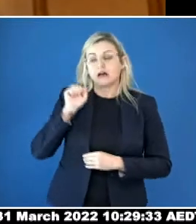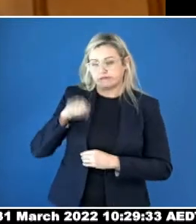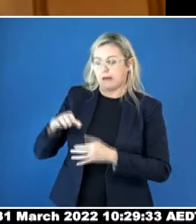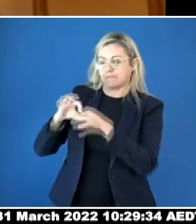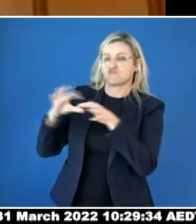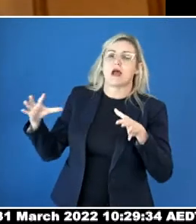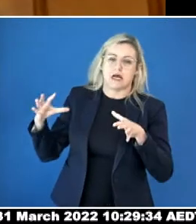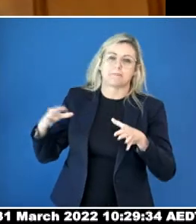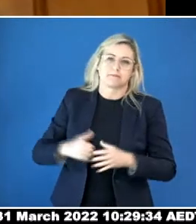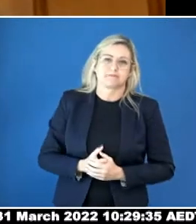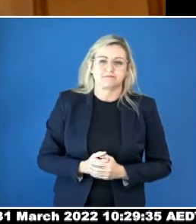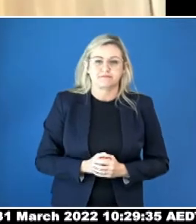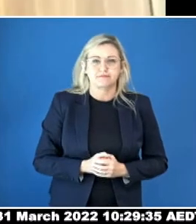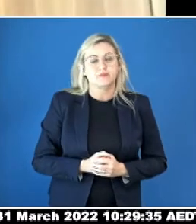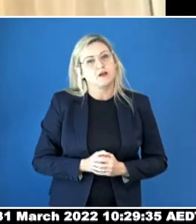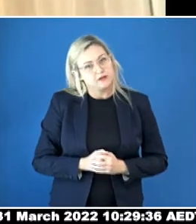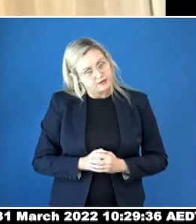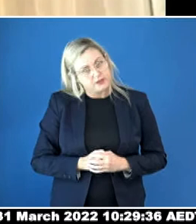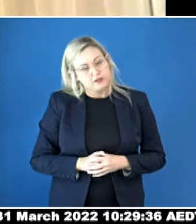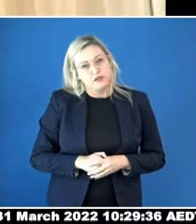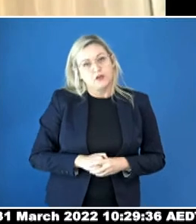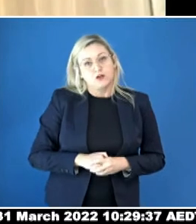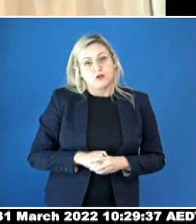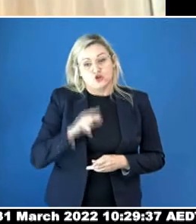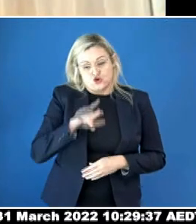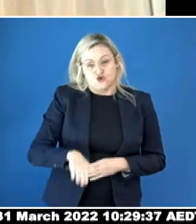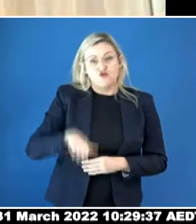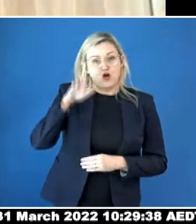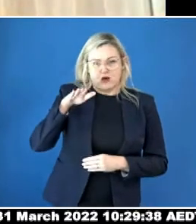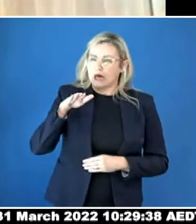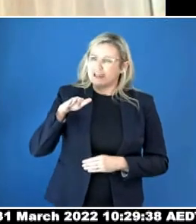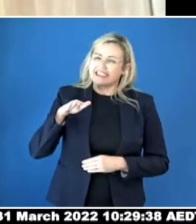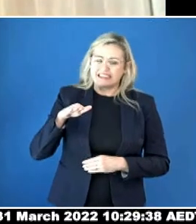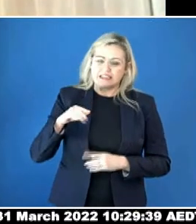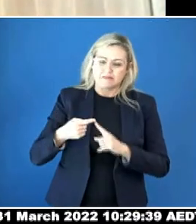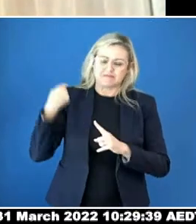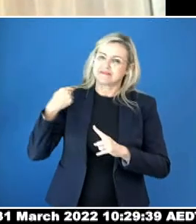And when you were growing up and during this difficult time, did you want to